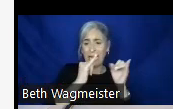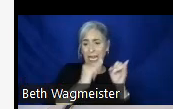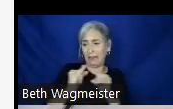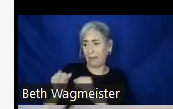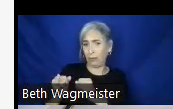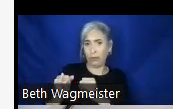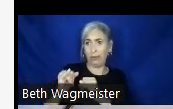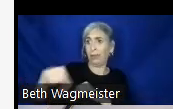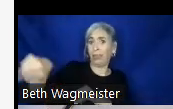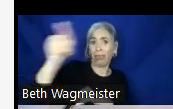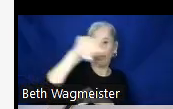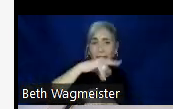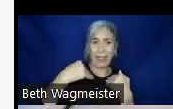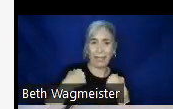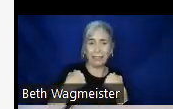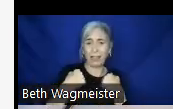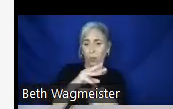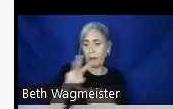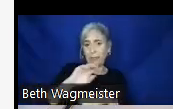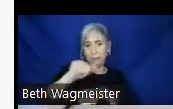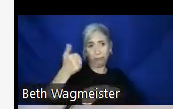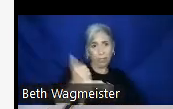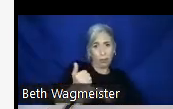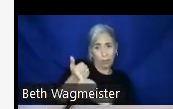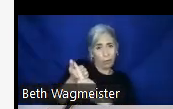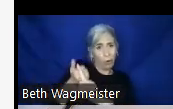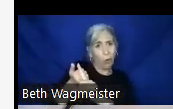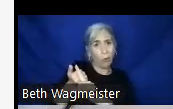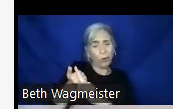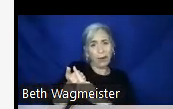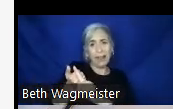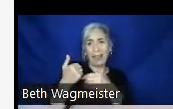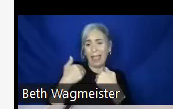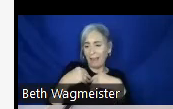billions of websites all need to build their own video player and have potential for bugs there.